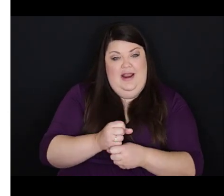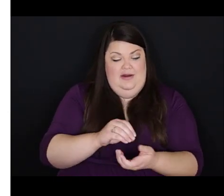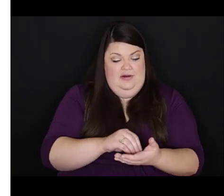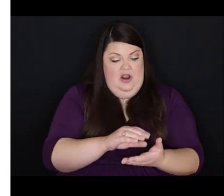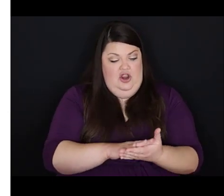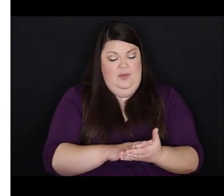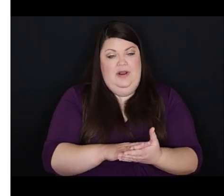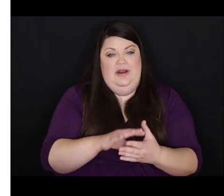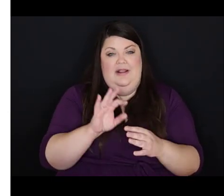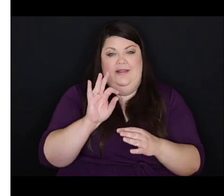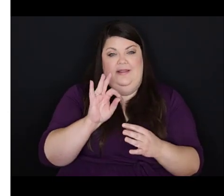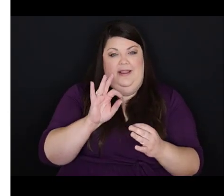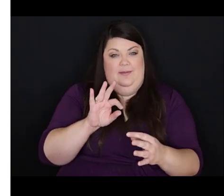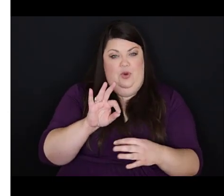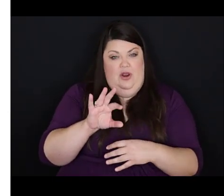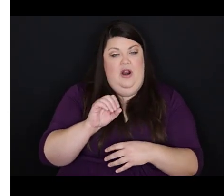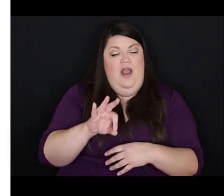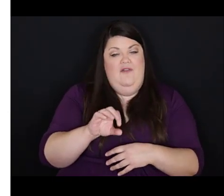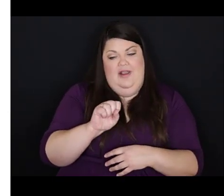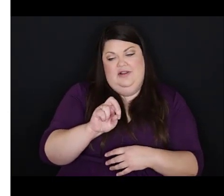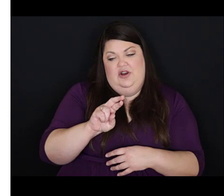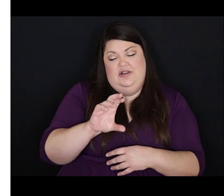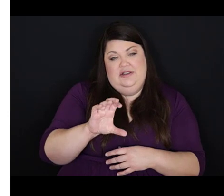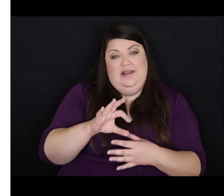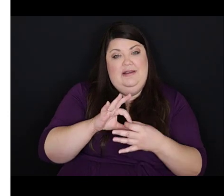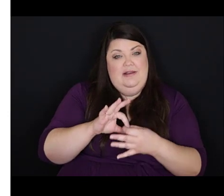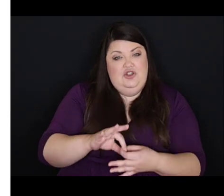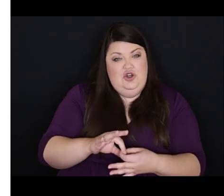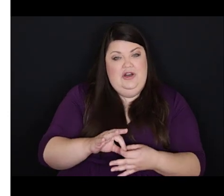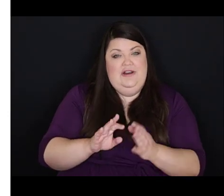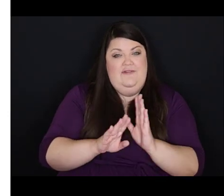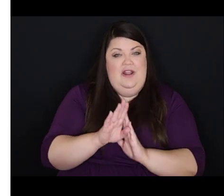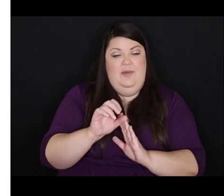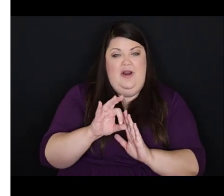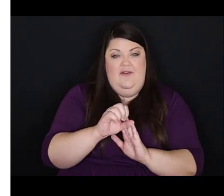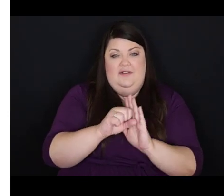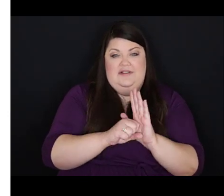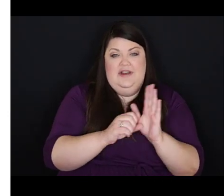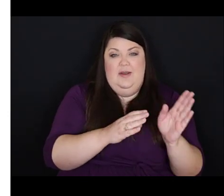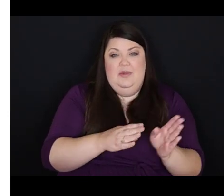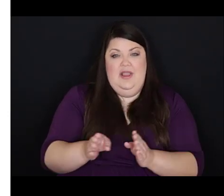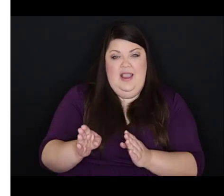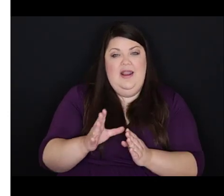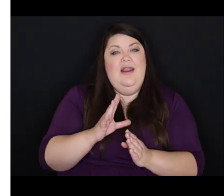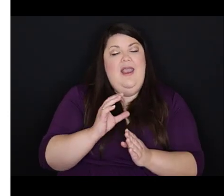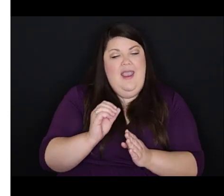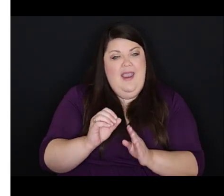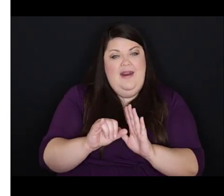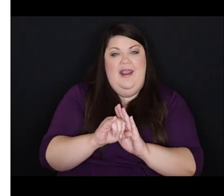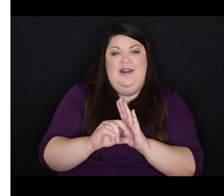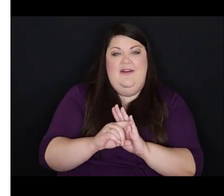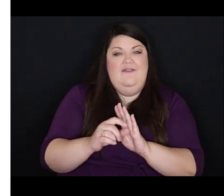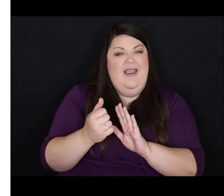the input of the SRC concerning the development of the State Plan and identify any recommendations